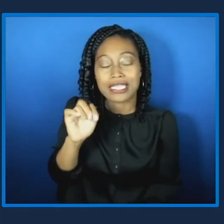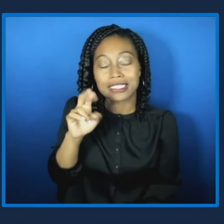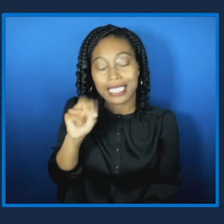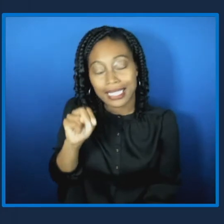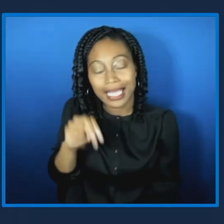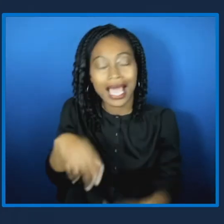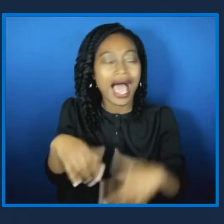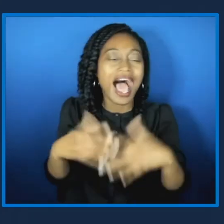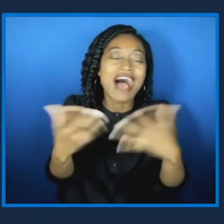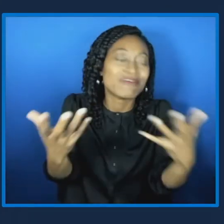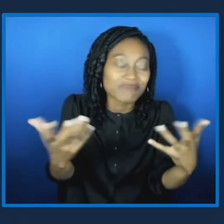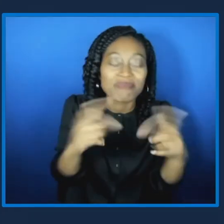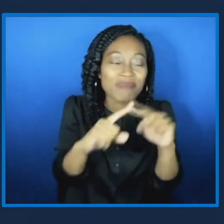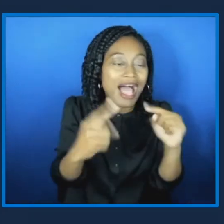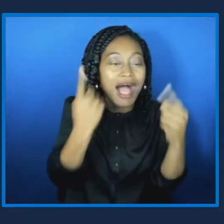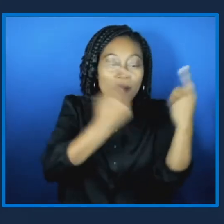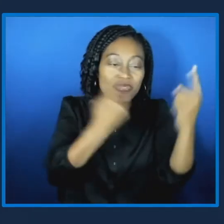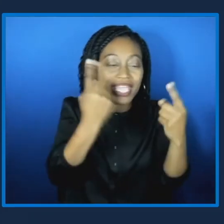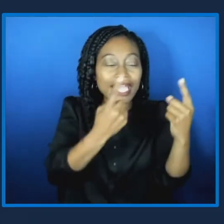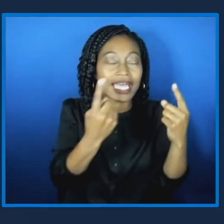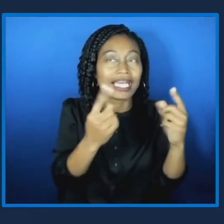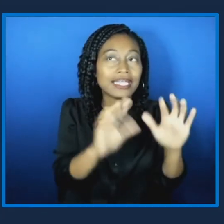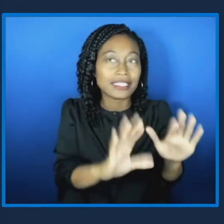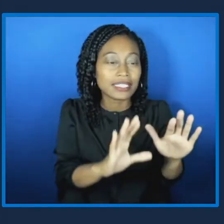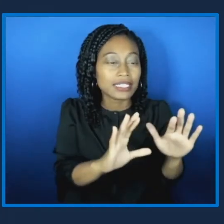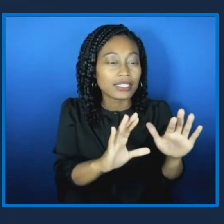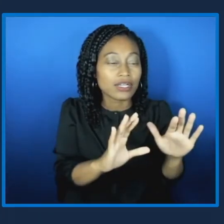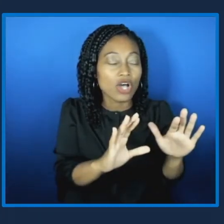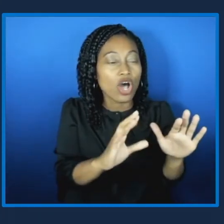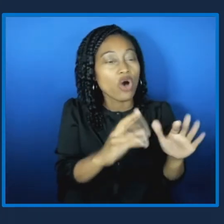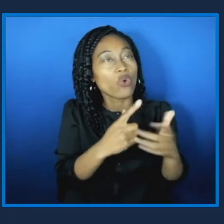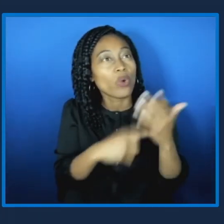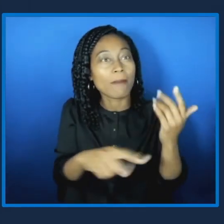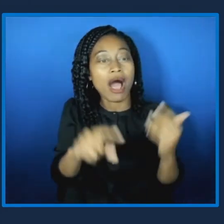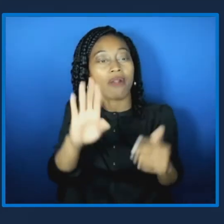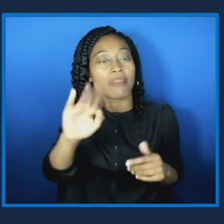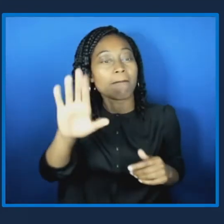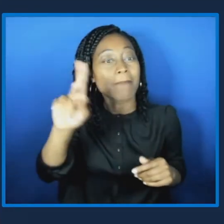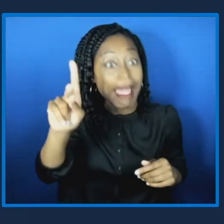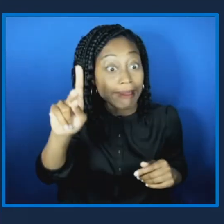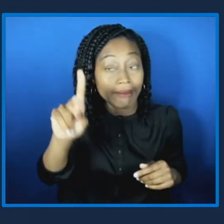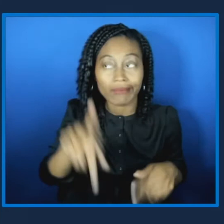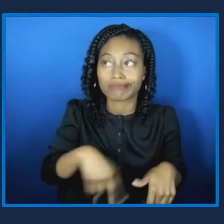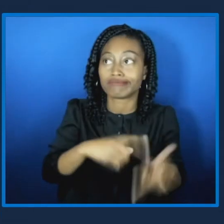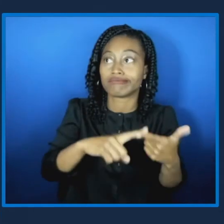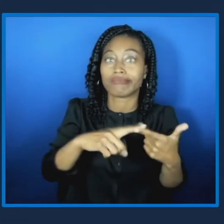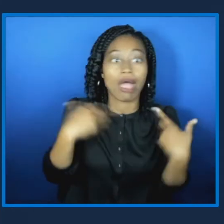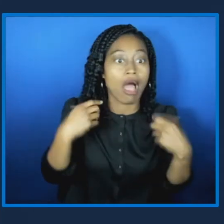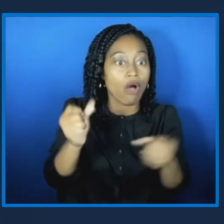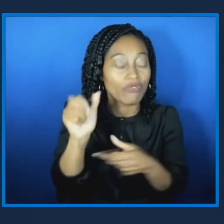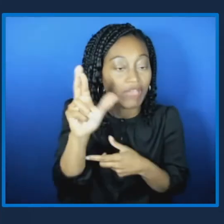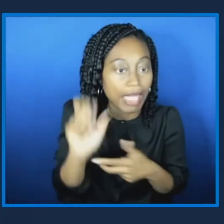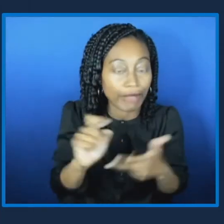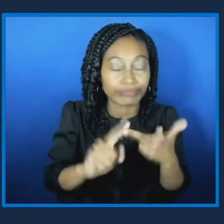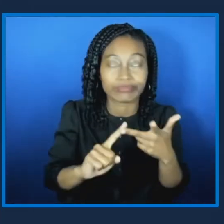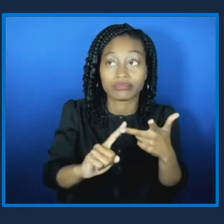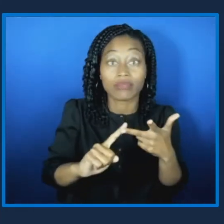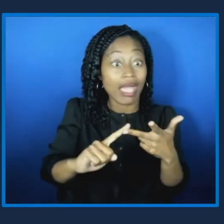is going to start to move to what's the banking offer? What's the healthcare offer? What's the education offer? I mean, I think we've had some great education conversations today.